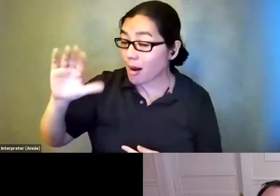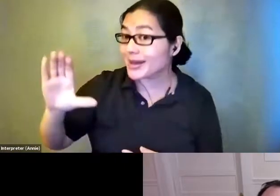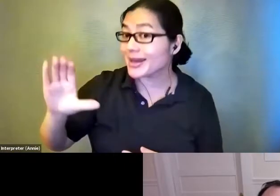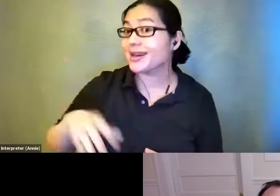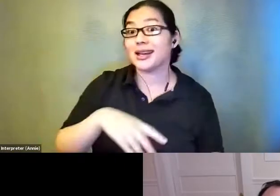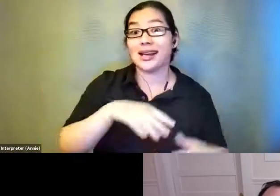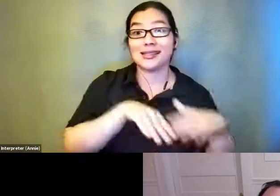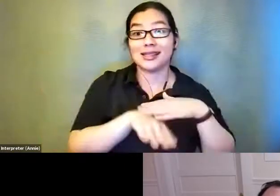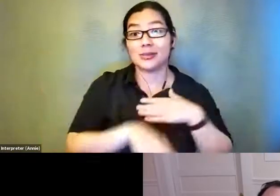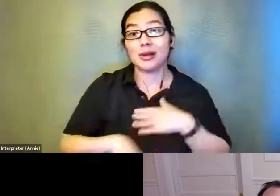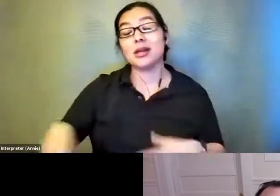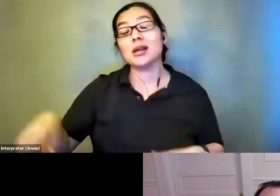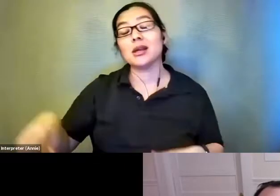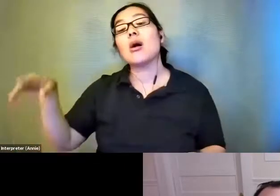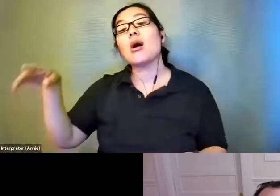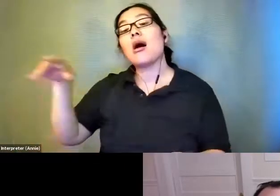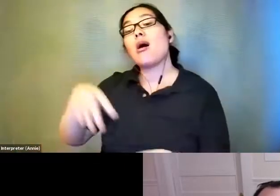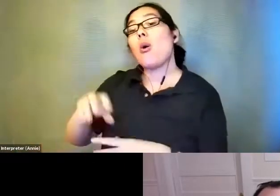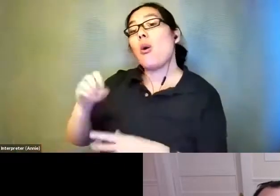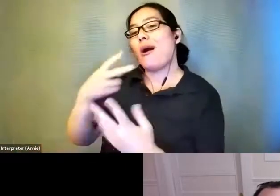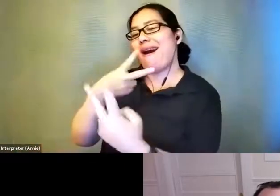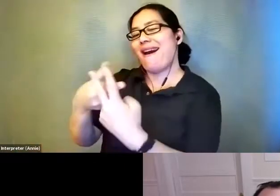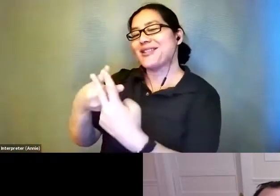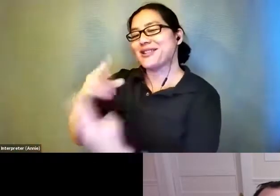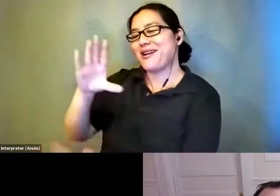accessibility. In this opening